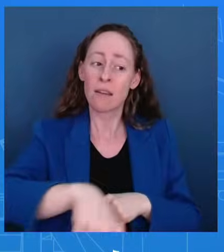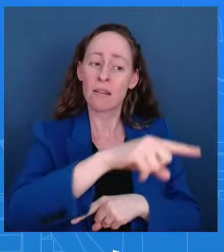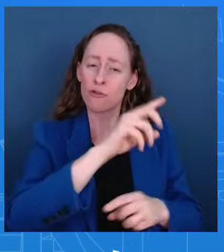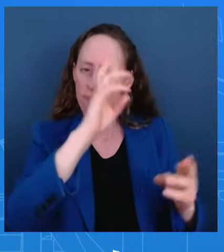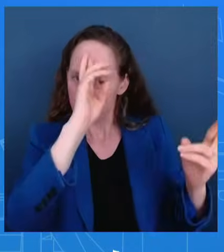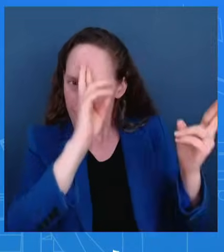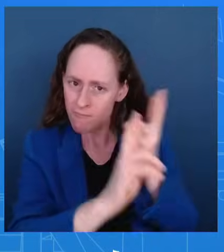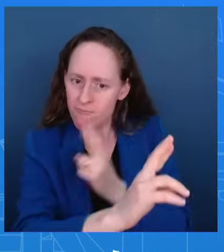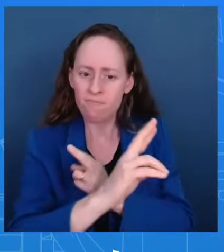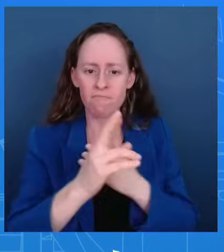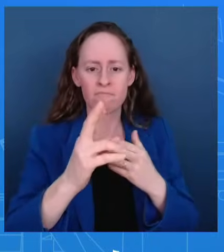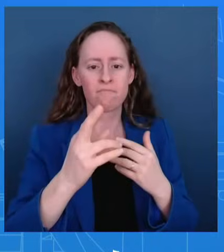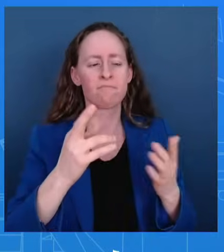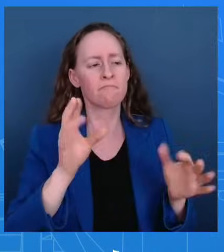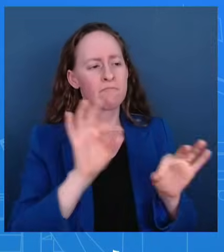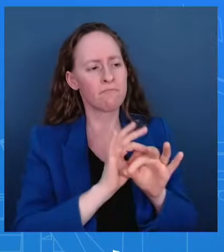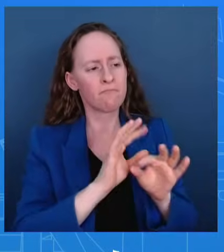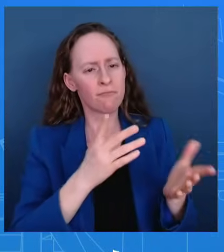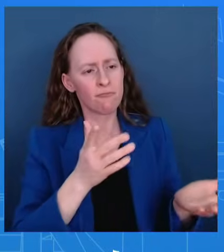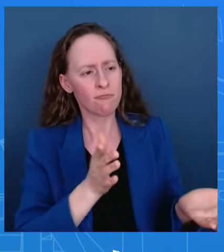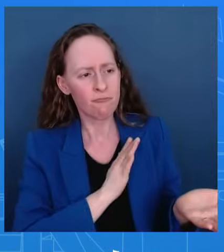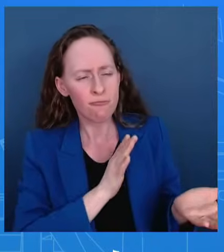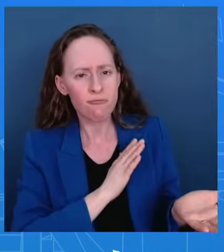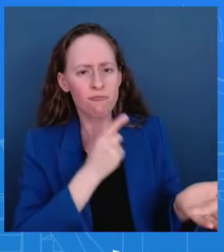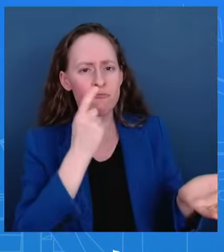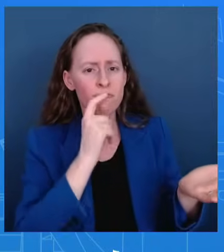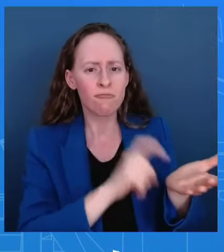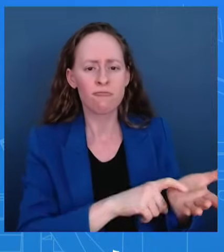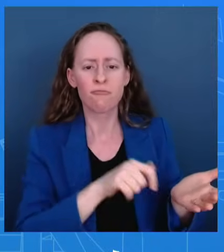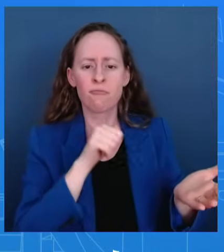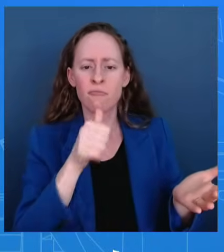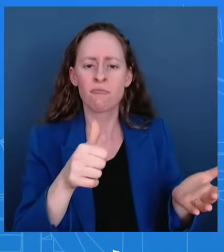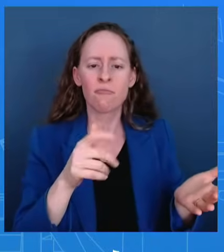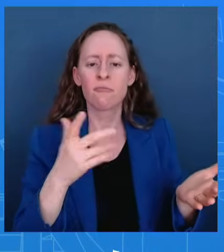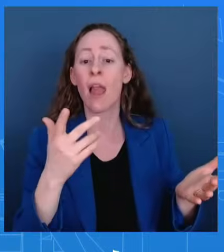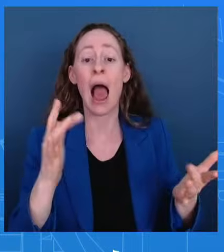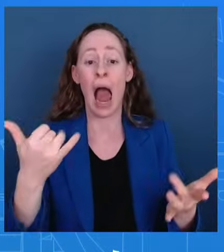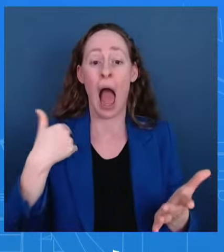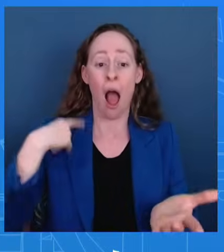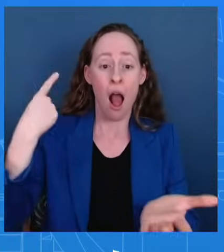I am not going to speak to the ex- -- to what happened, obviously, in that hearing.